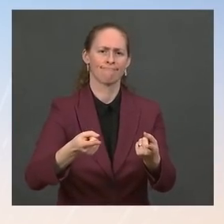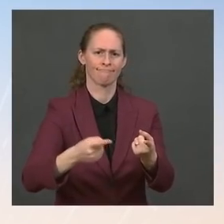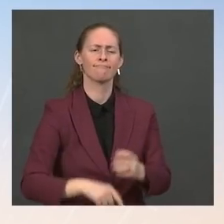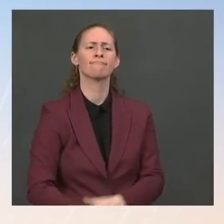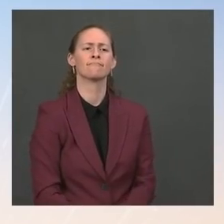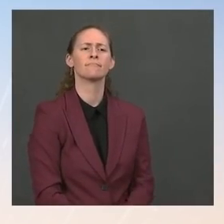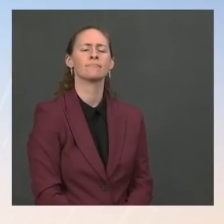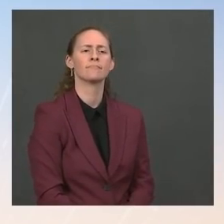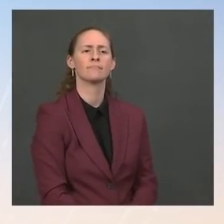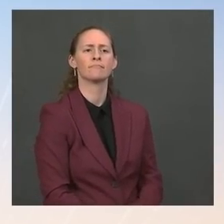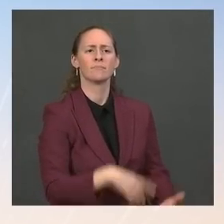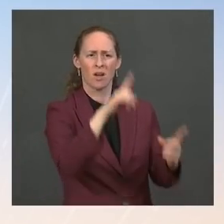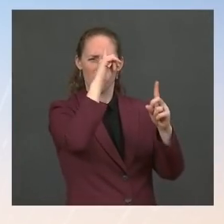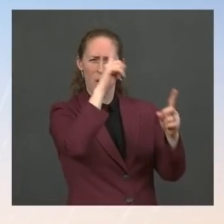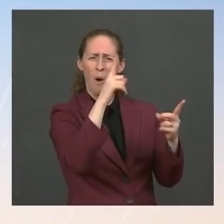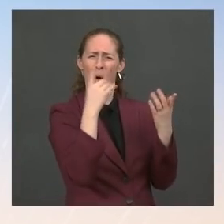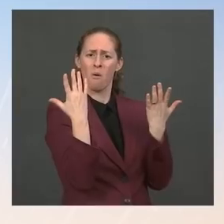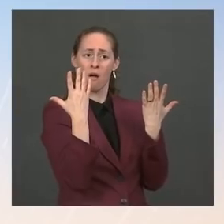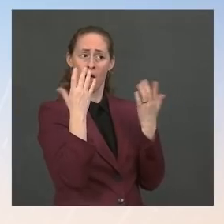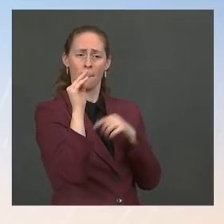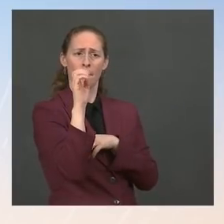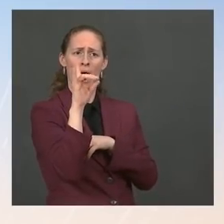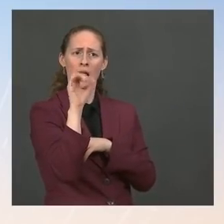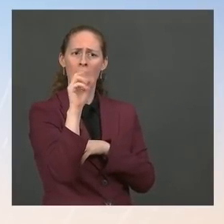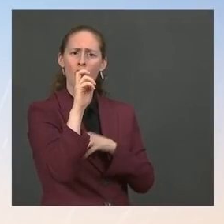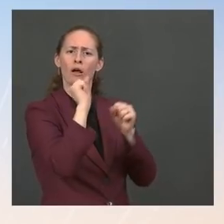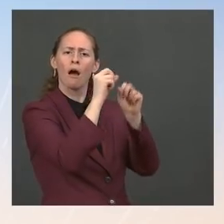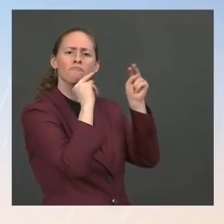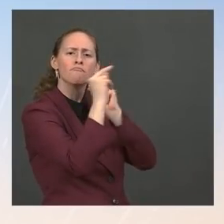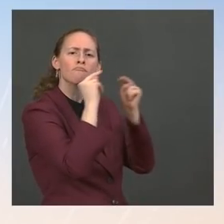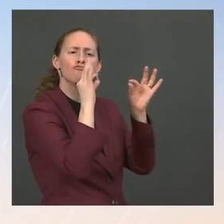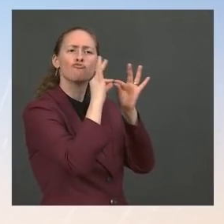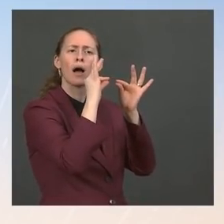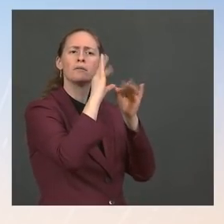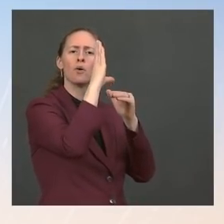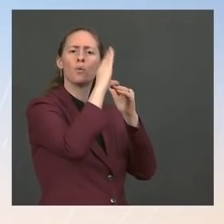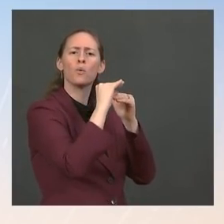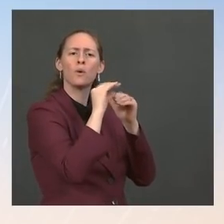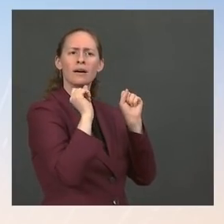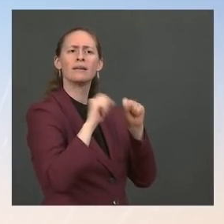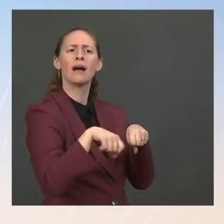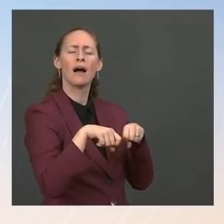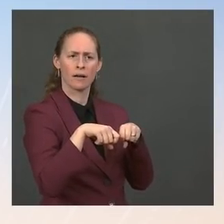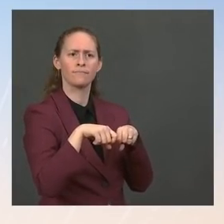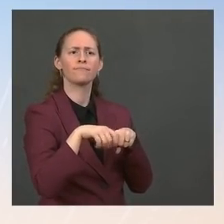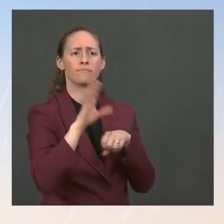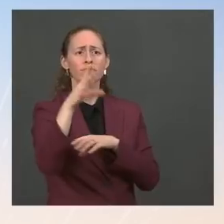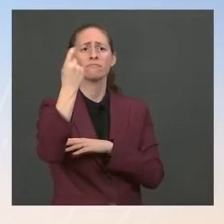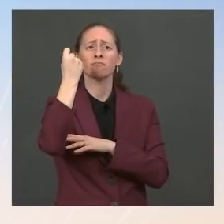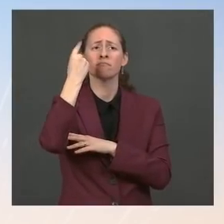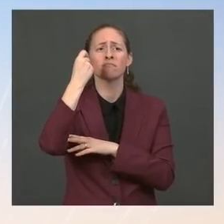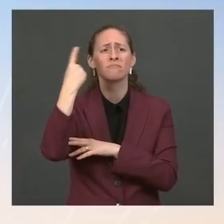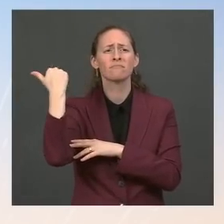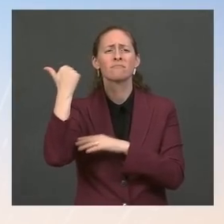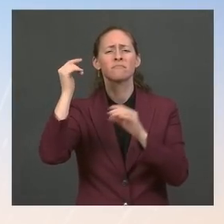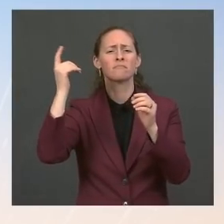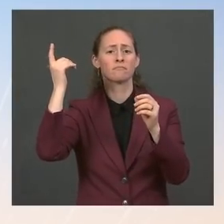So, I think the President is hardly in the pocket of the pharmaceutical industry. I think they would -- they would agree with that component. That is true of the vast,